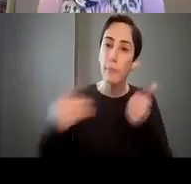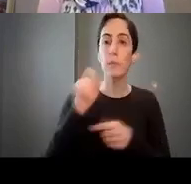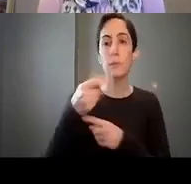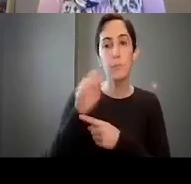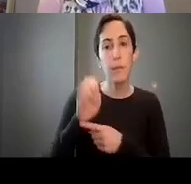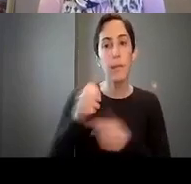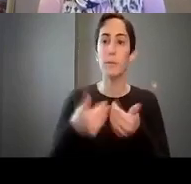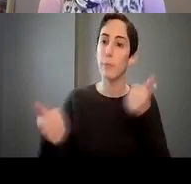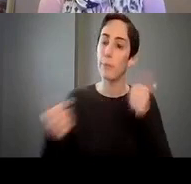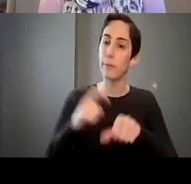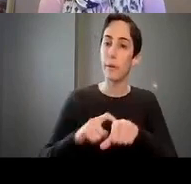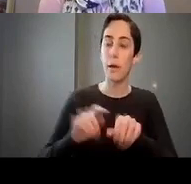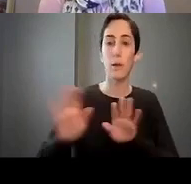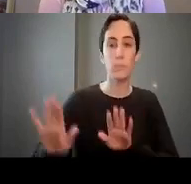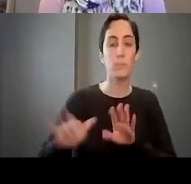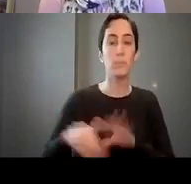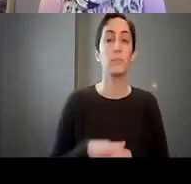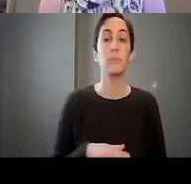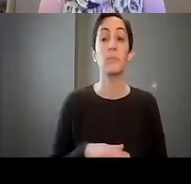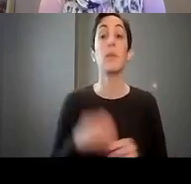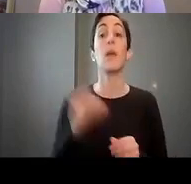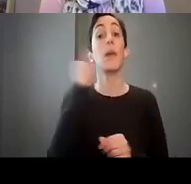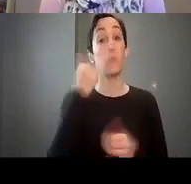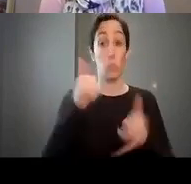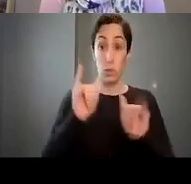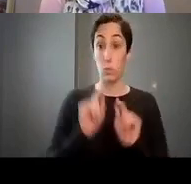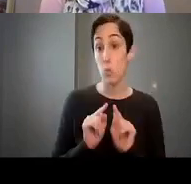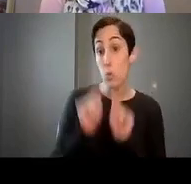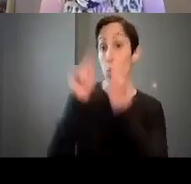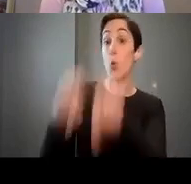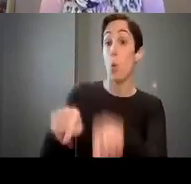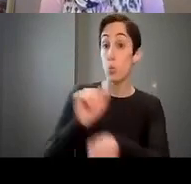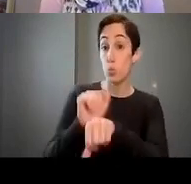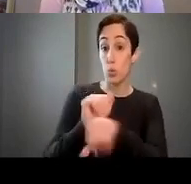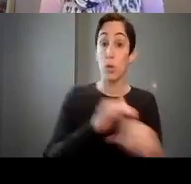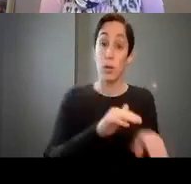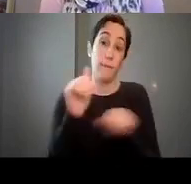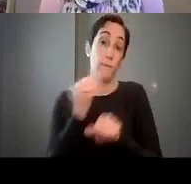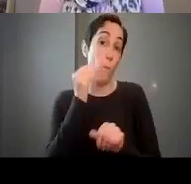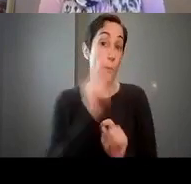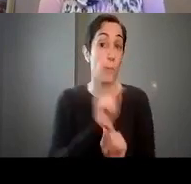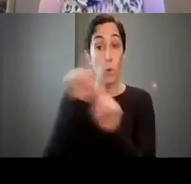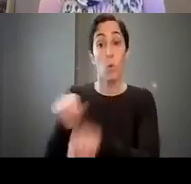working at work the recommendation in delineate a work space. And if you're the first bullet point is really about working at work the recommendation in trying to create a little bit of the first bullet point is really about